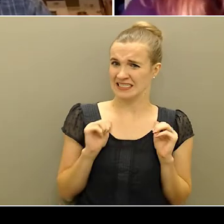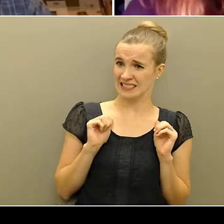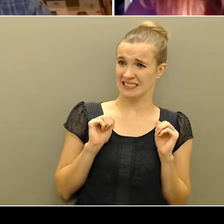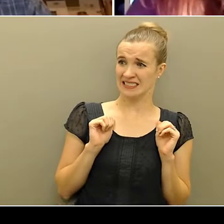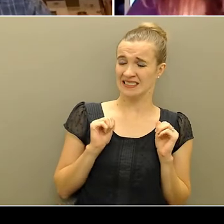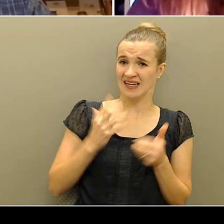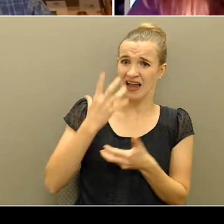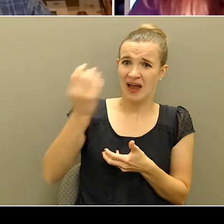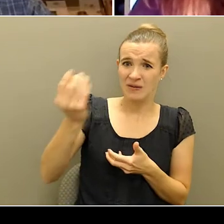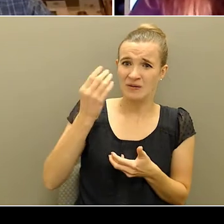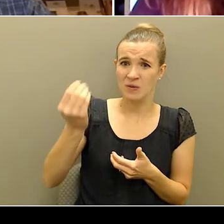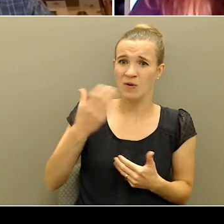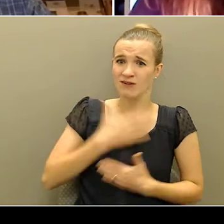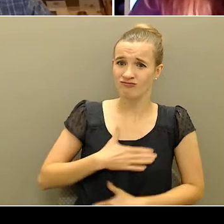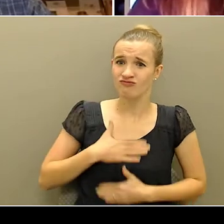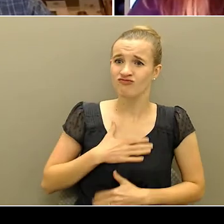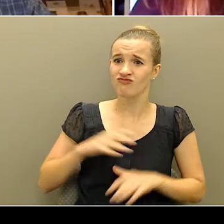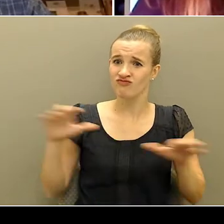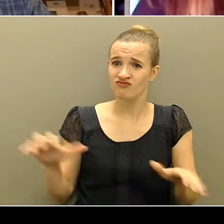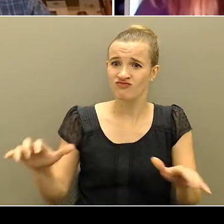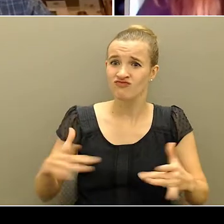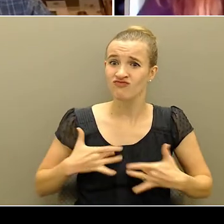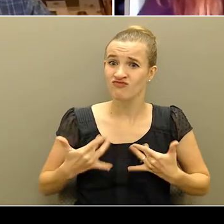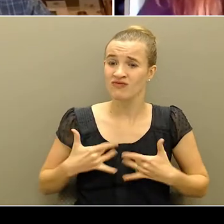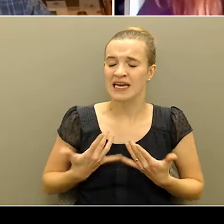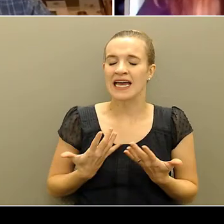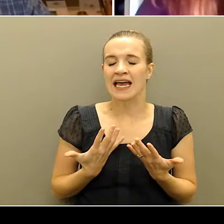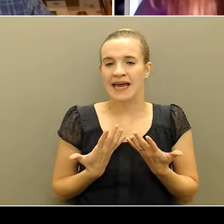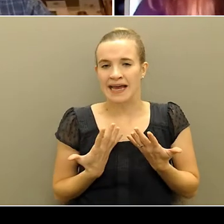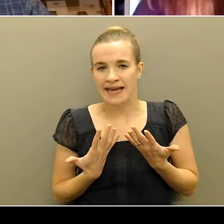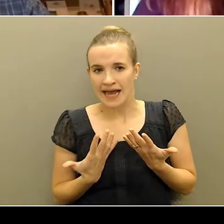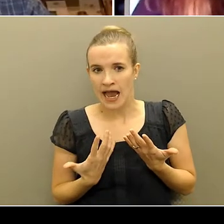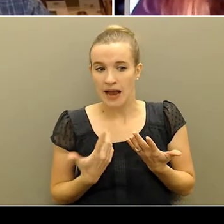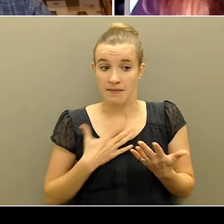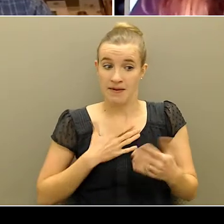where you need to start is the root of that fear is, you know, to understand